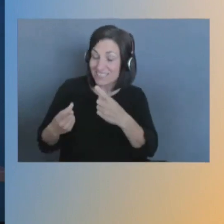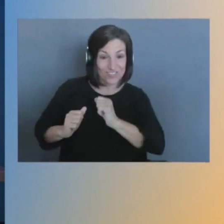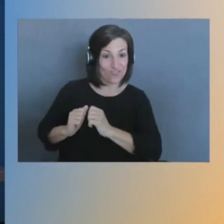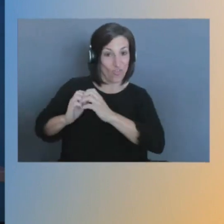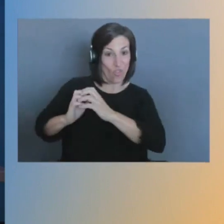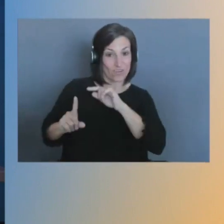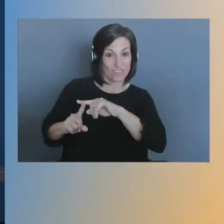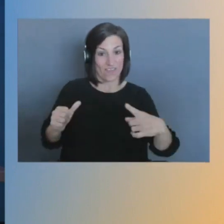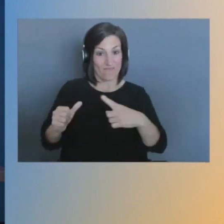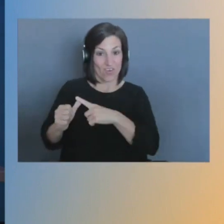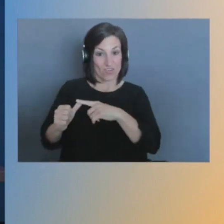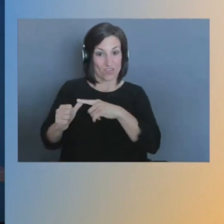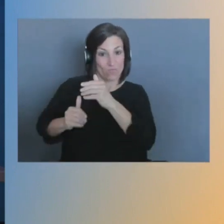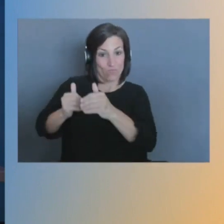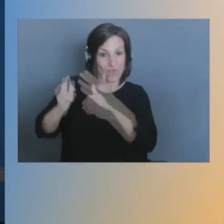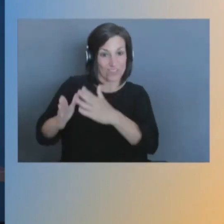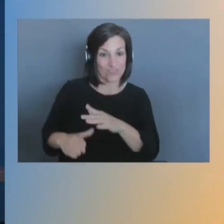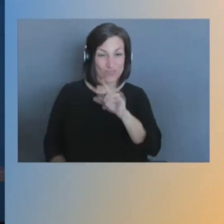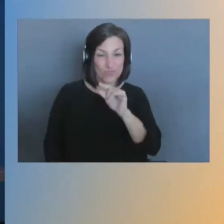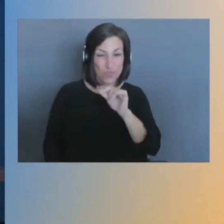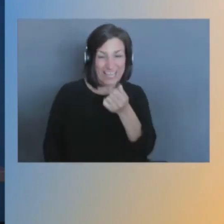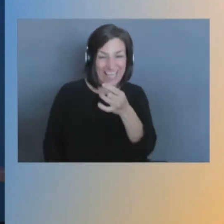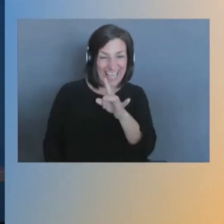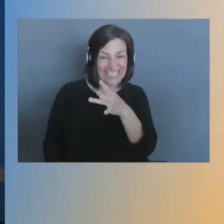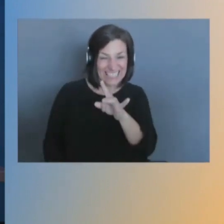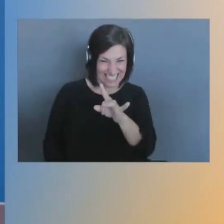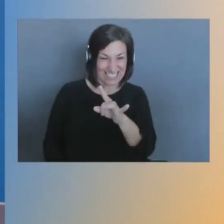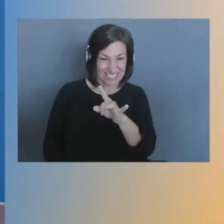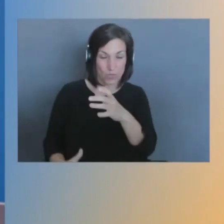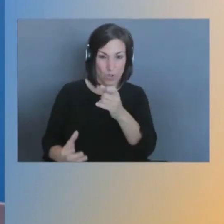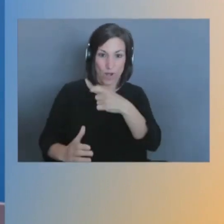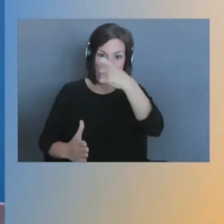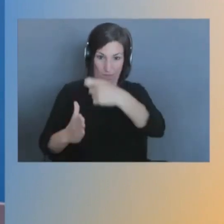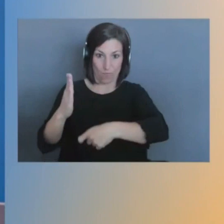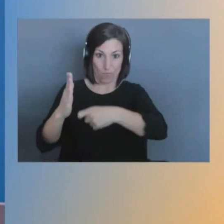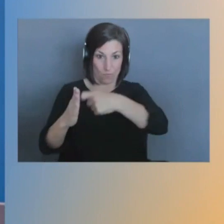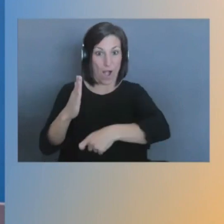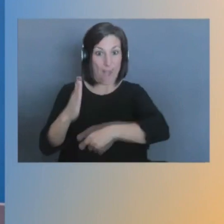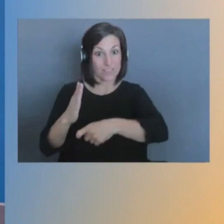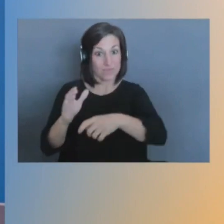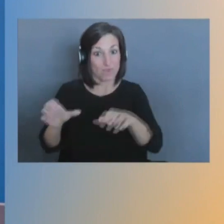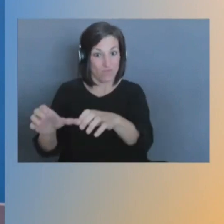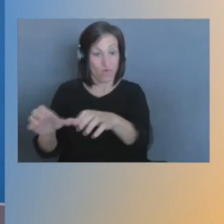the goal has been to push the price-performance envelope for a wide variety of workloads running on EC2,